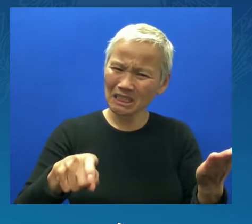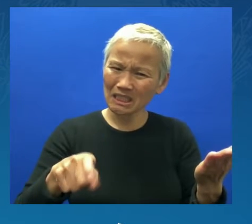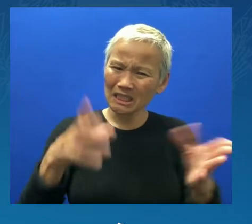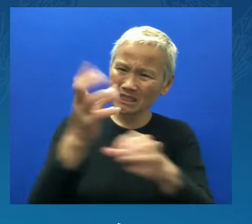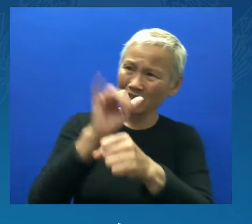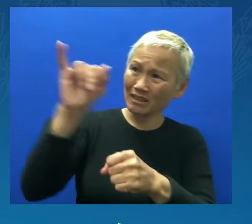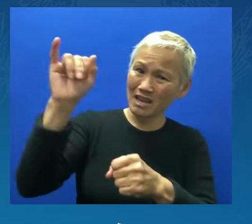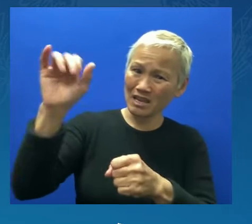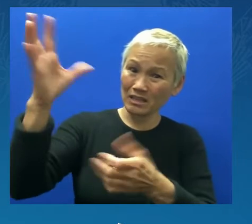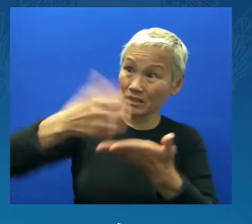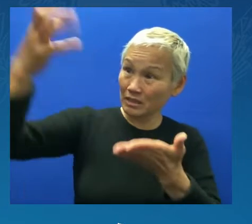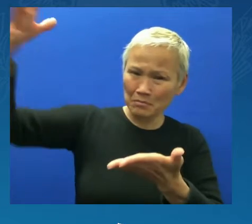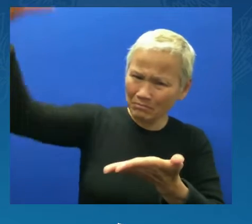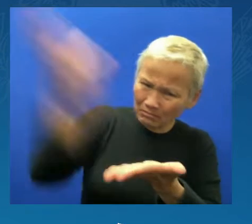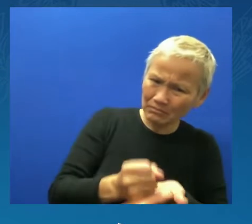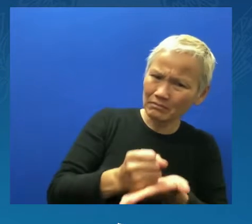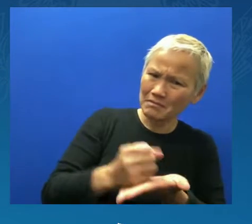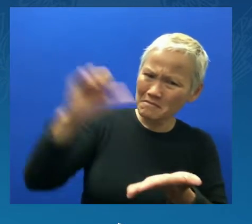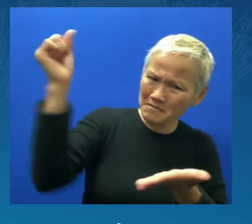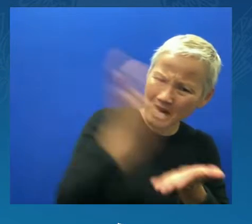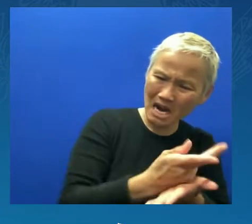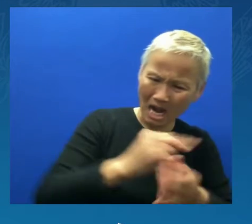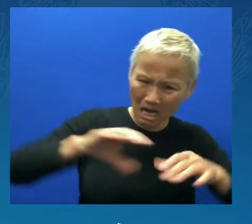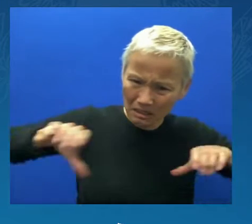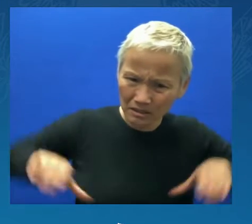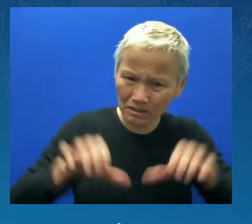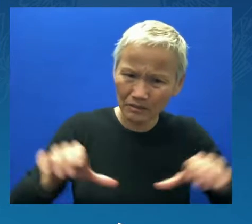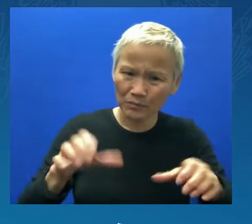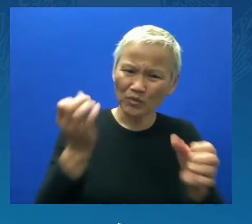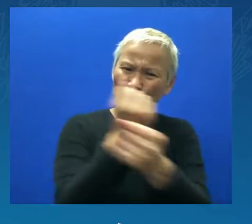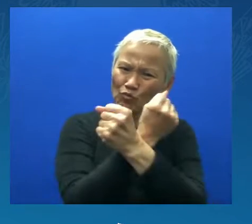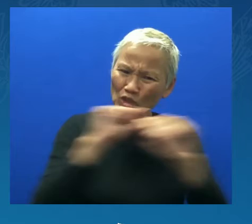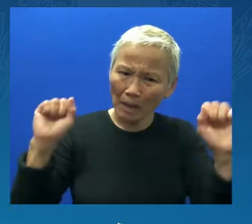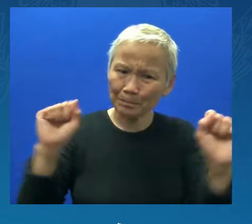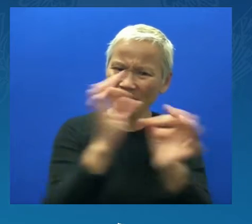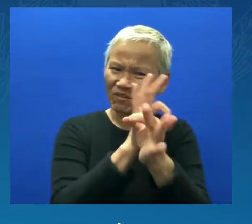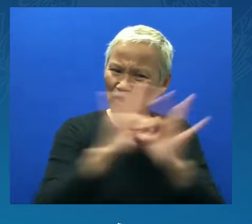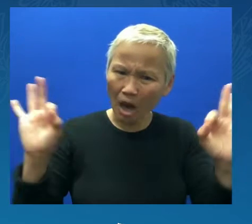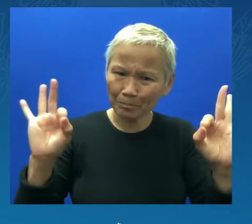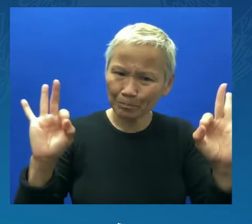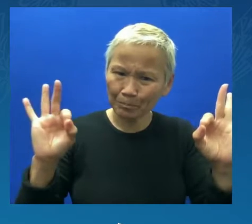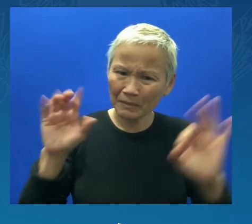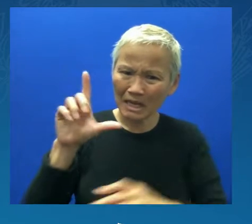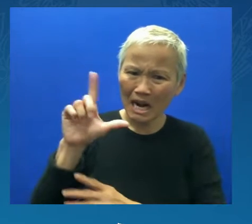This is about freedom and liberty --